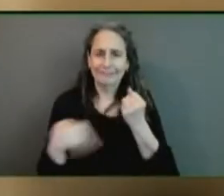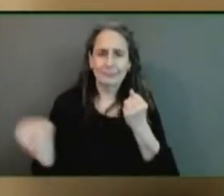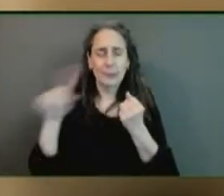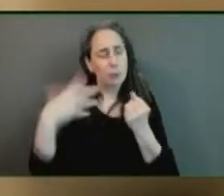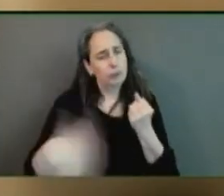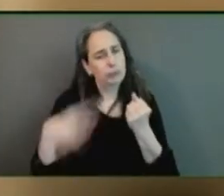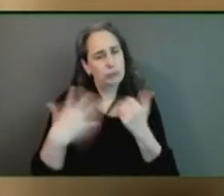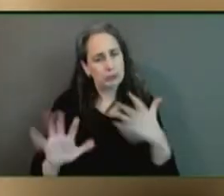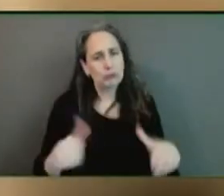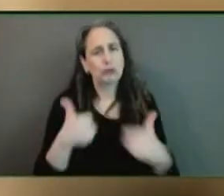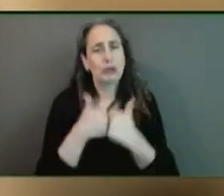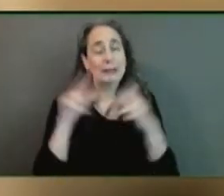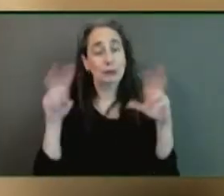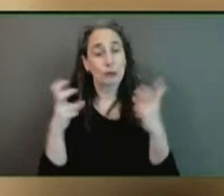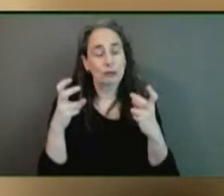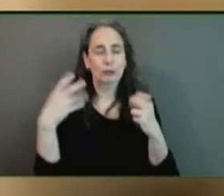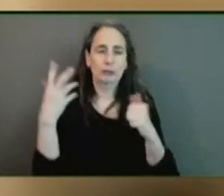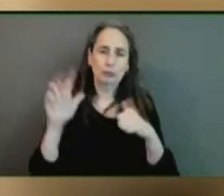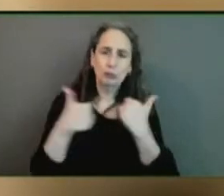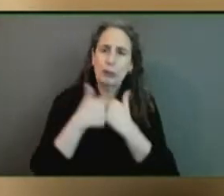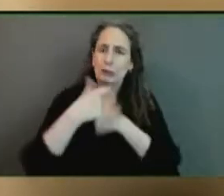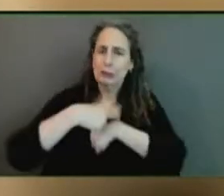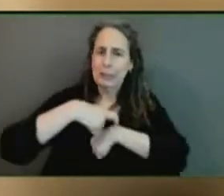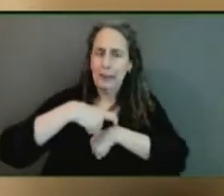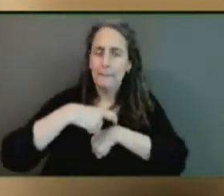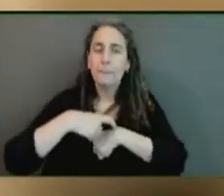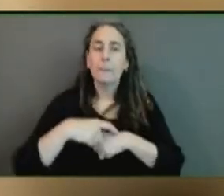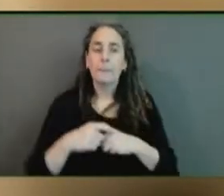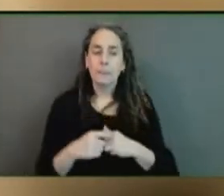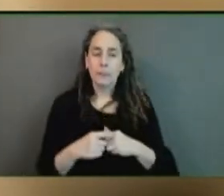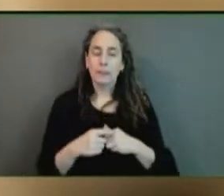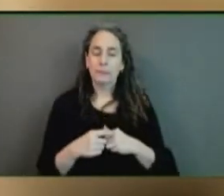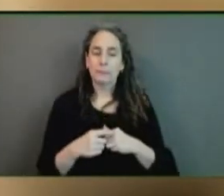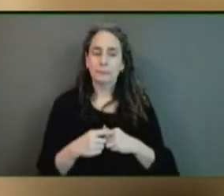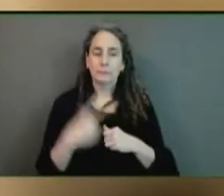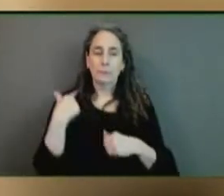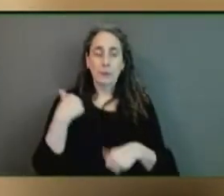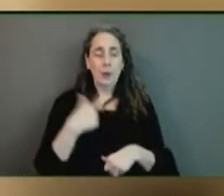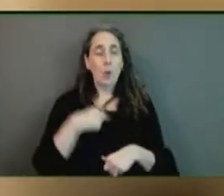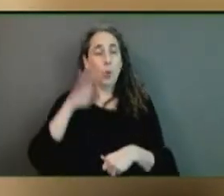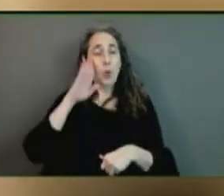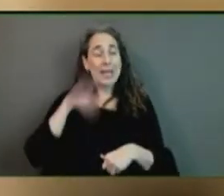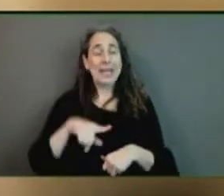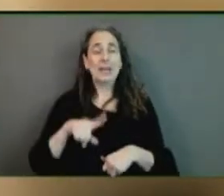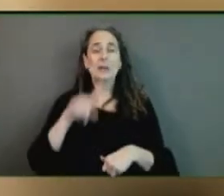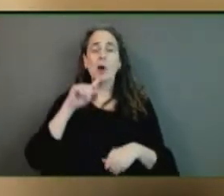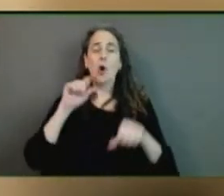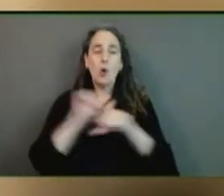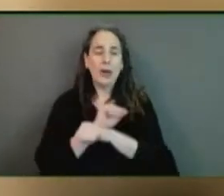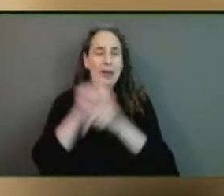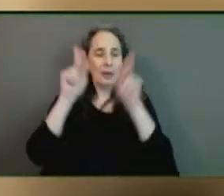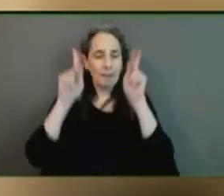support Around, Um, challenging